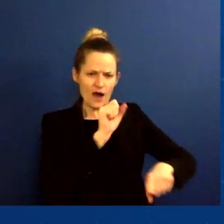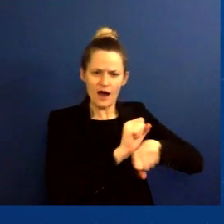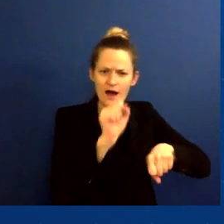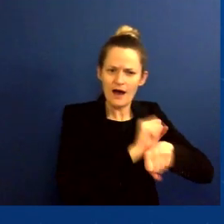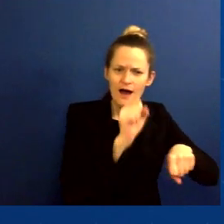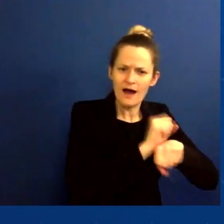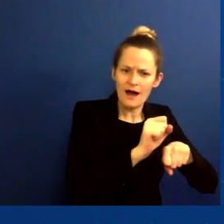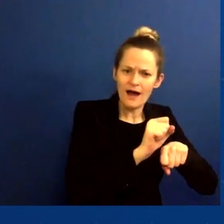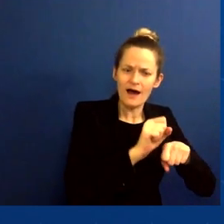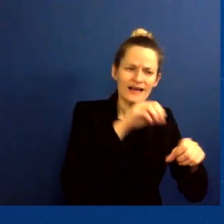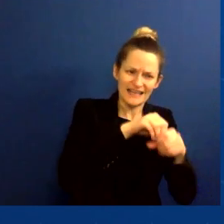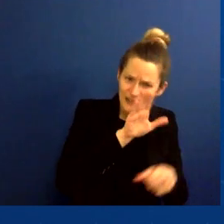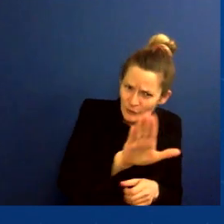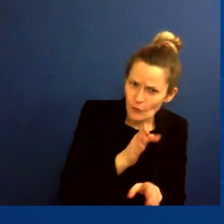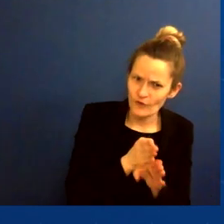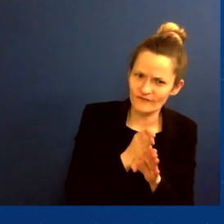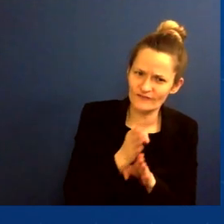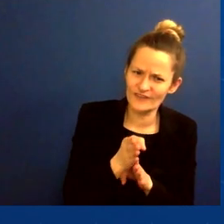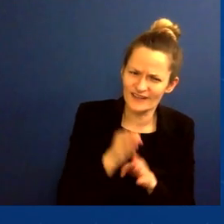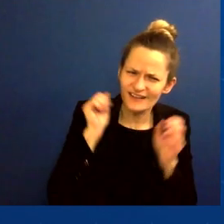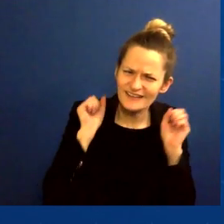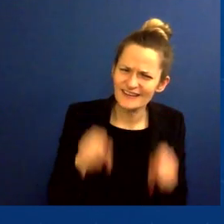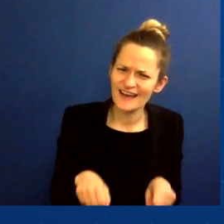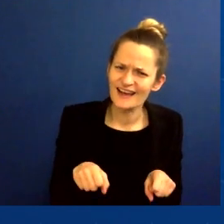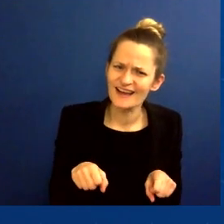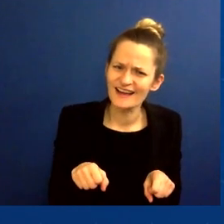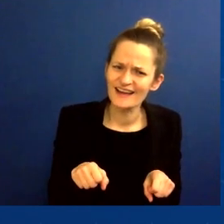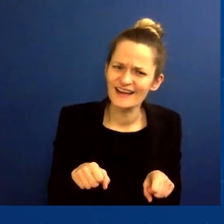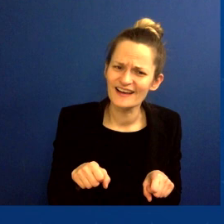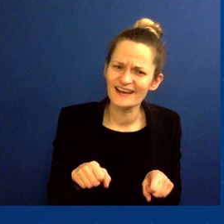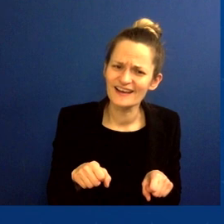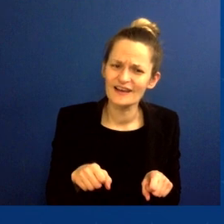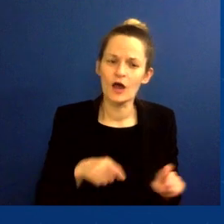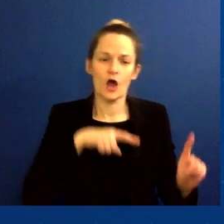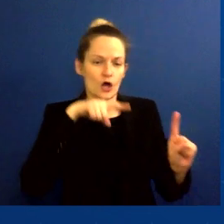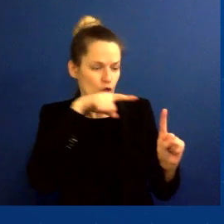You'll have a voice on the work site, full commitment to getting the job done.